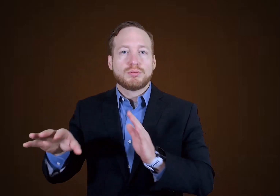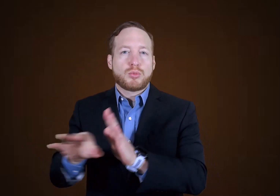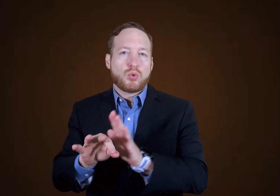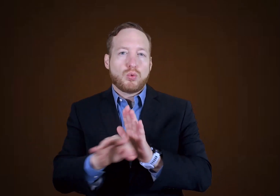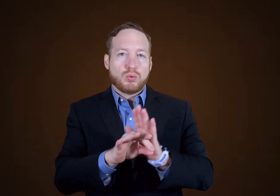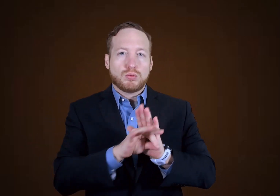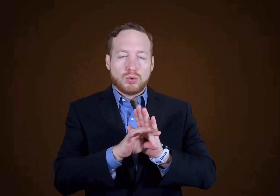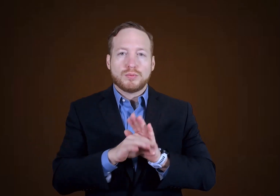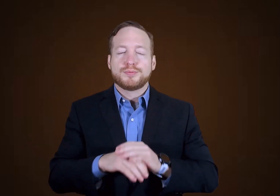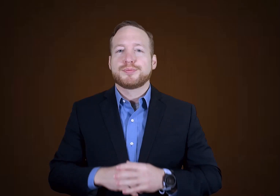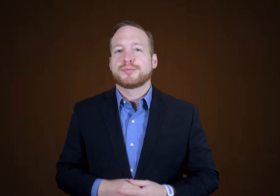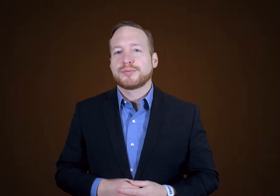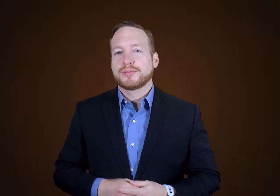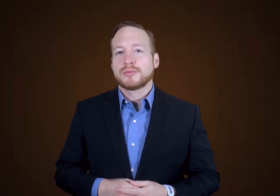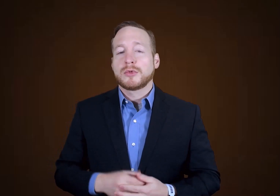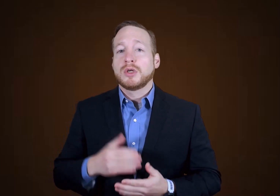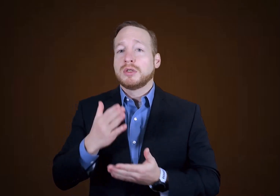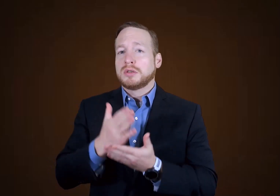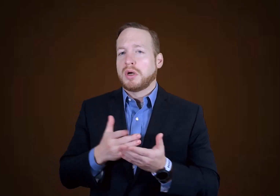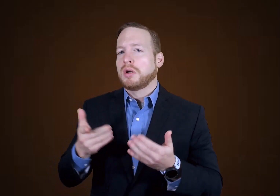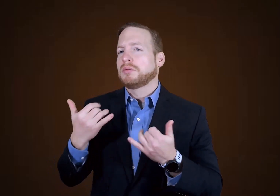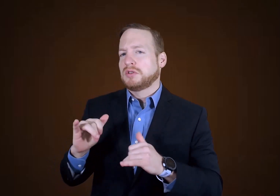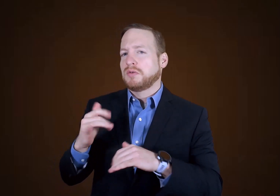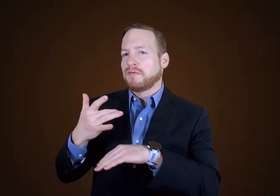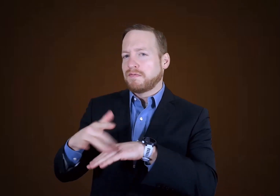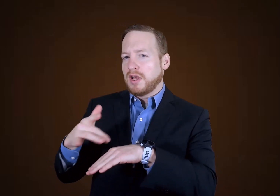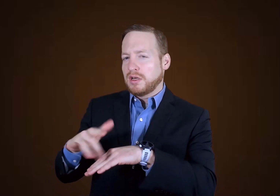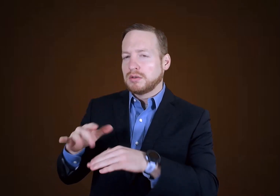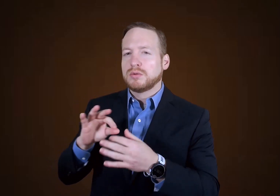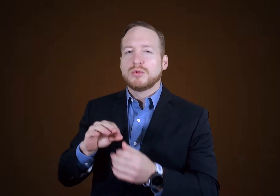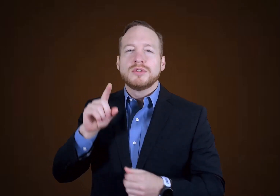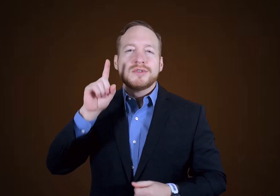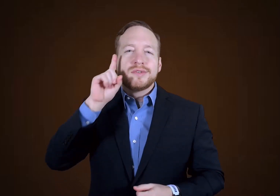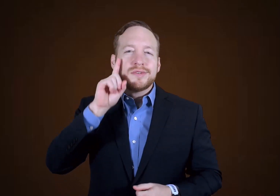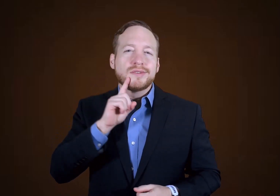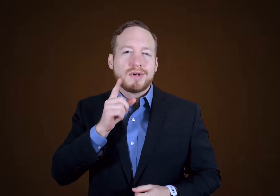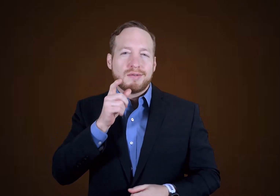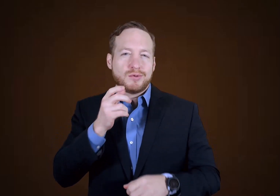we've submitted a couple of recommendations to the government governor and we're waiting for her to